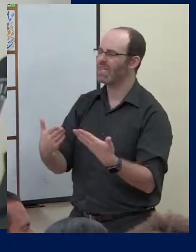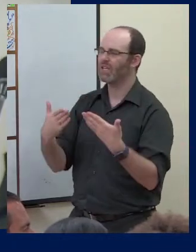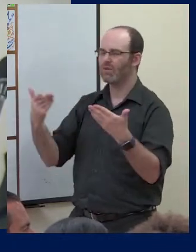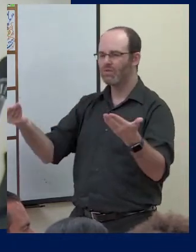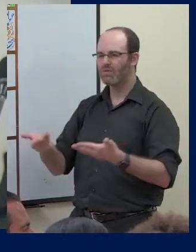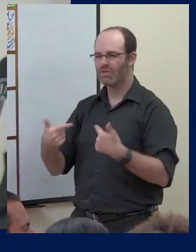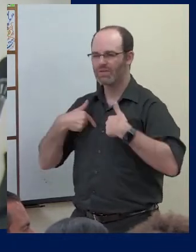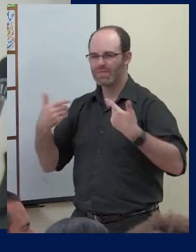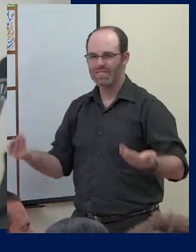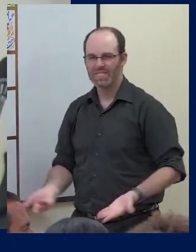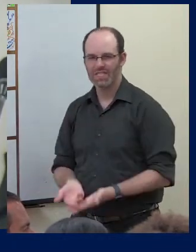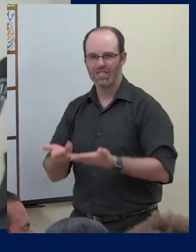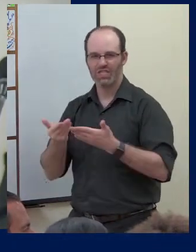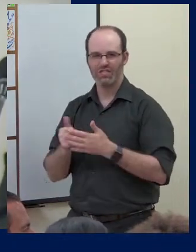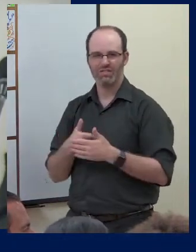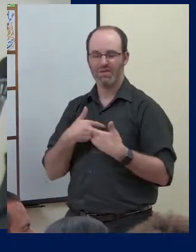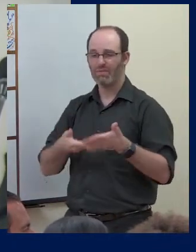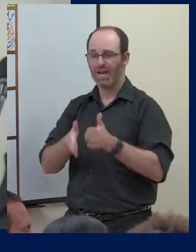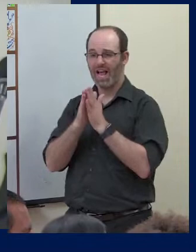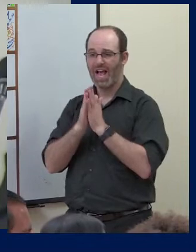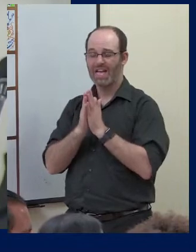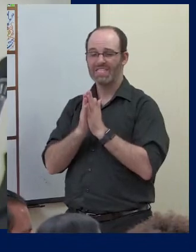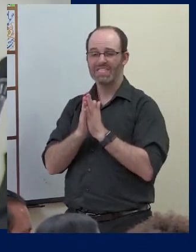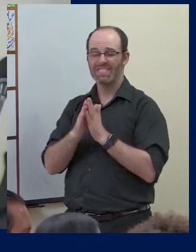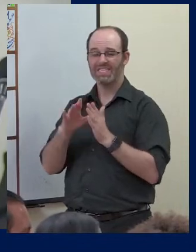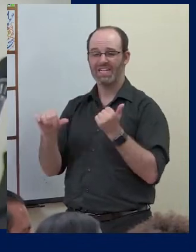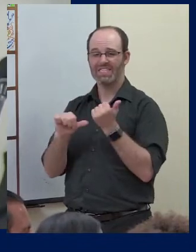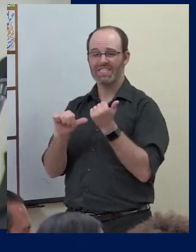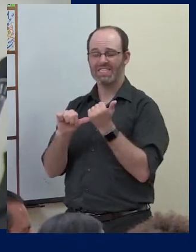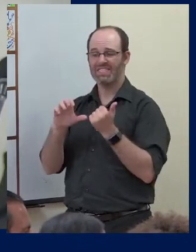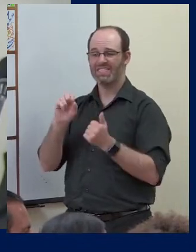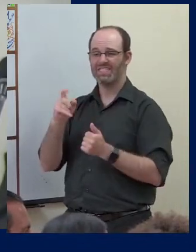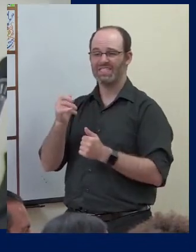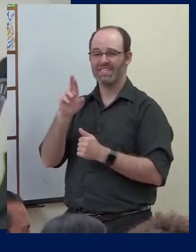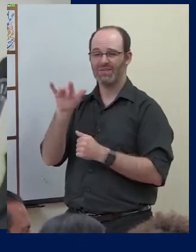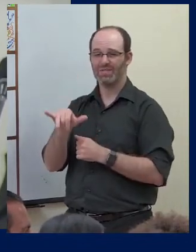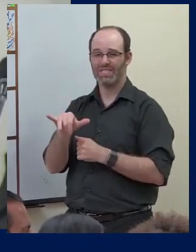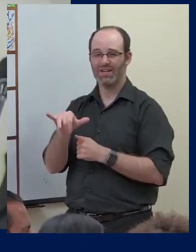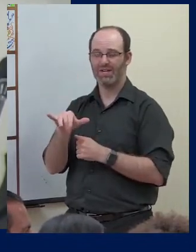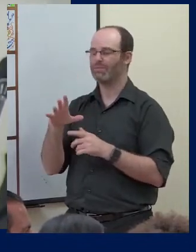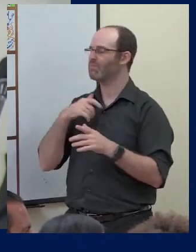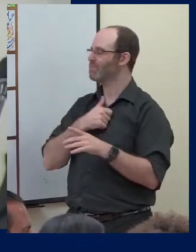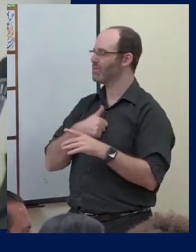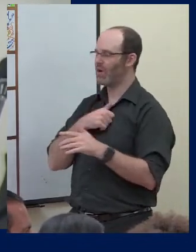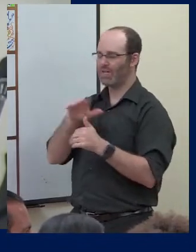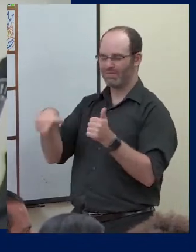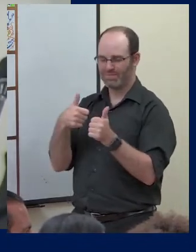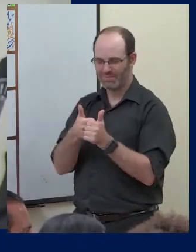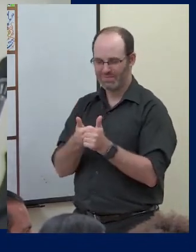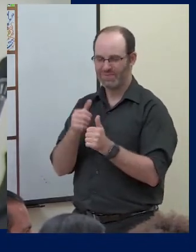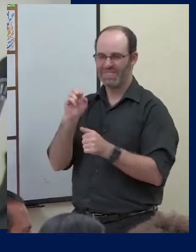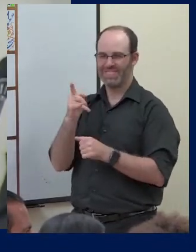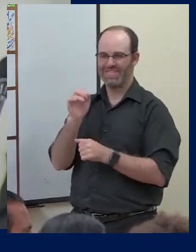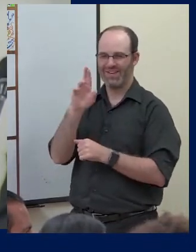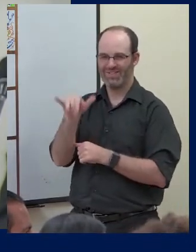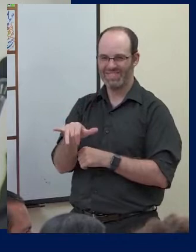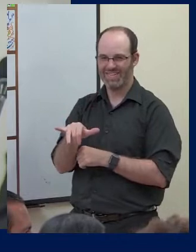Let me ask assistant secretary Paul, Deputy Secretary Pohlman assistant secretary to say